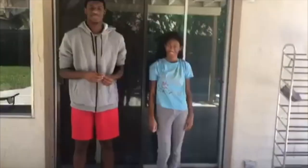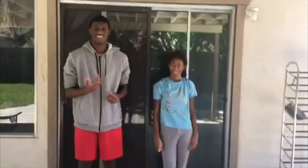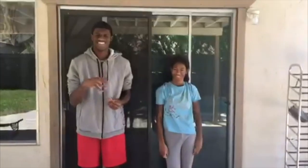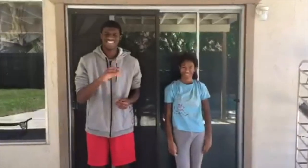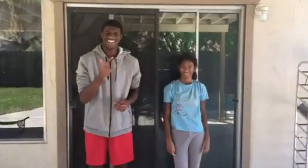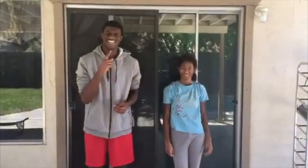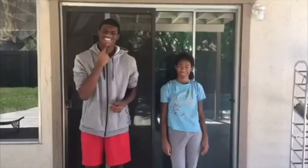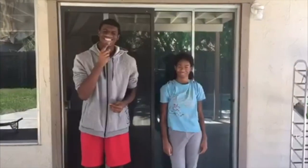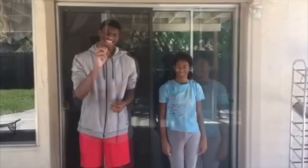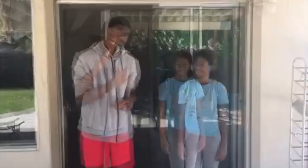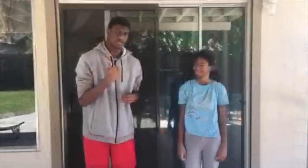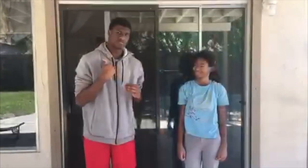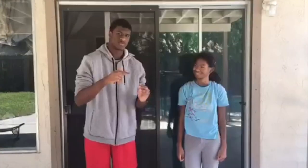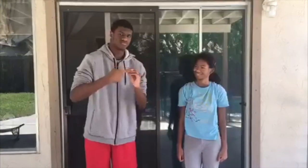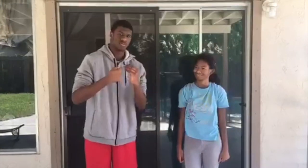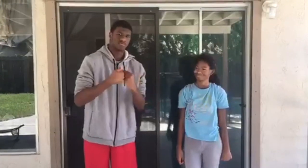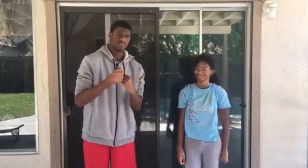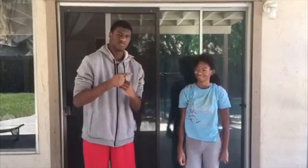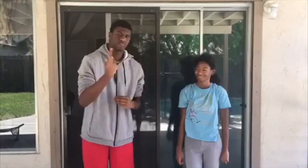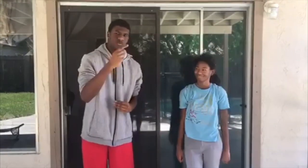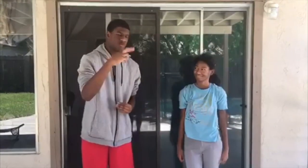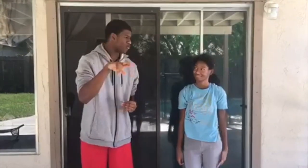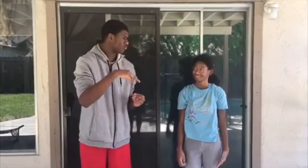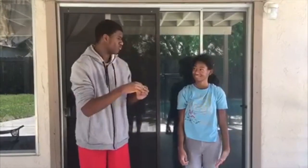Filming the dog, seriously? Okay, I’ll start the first round.